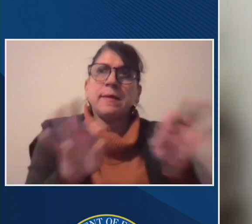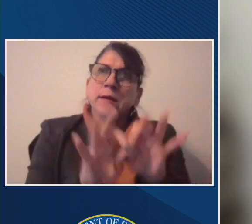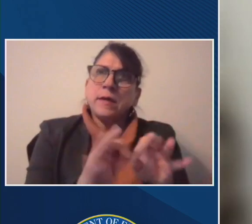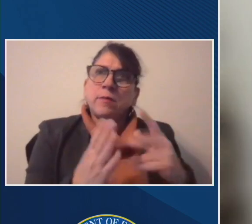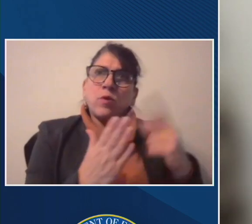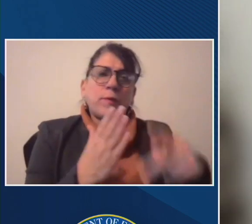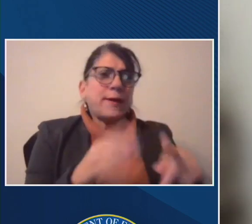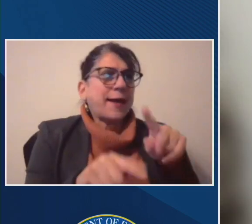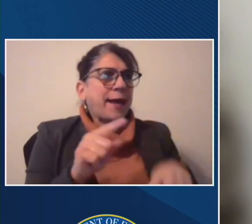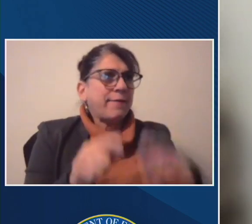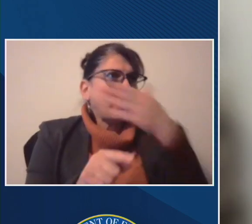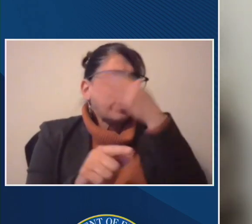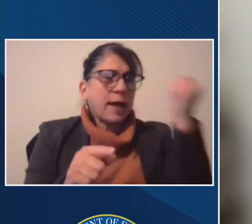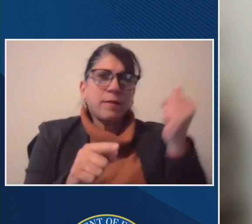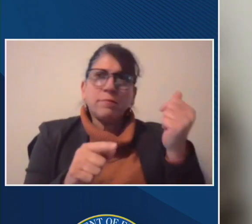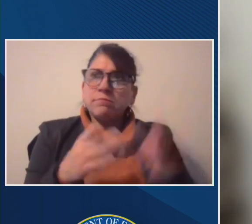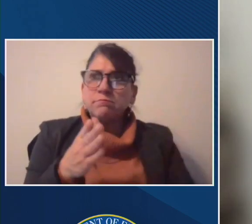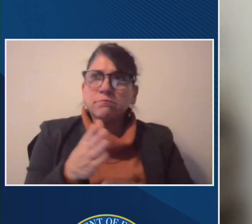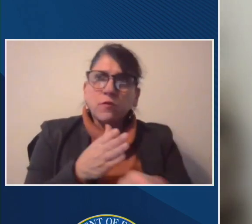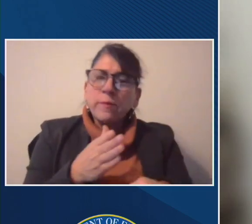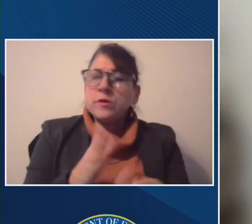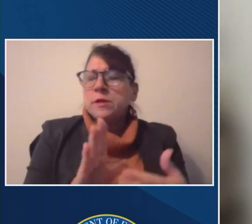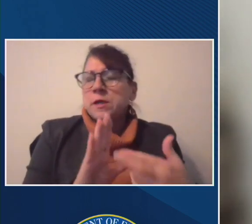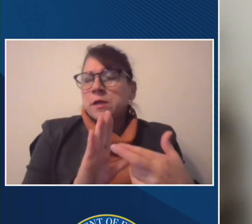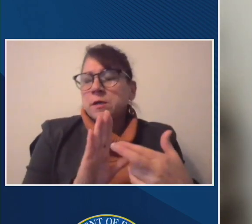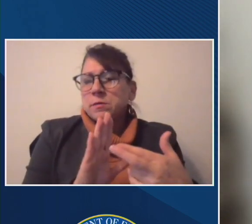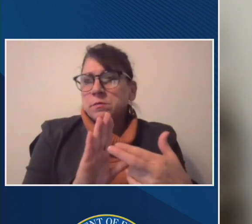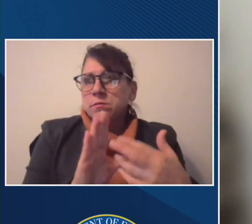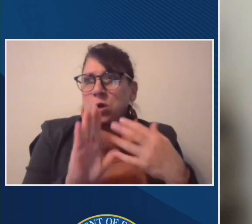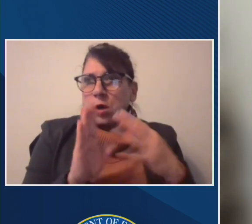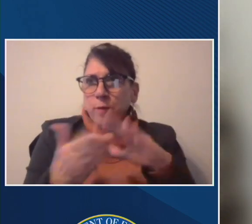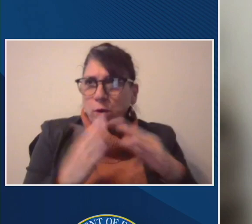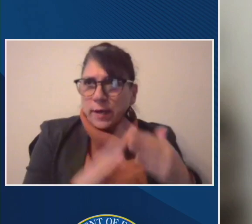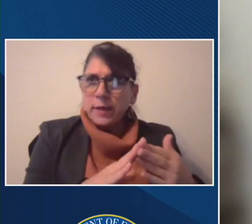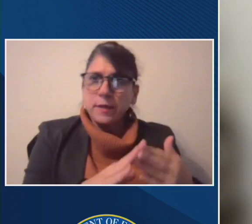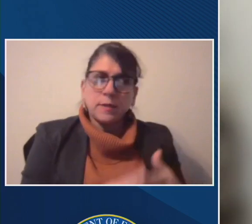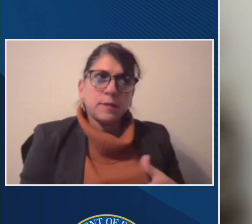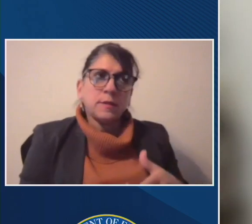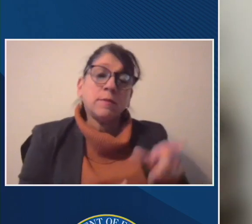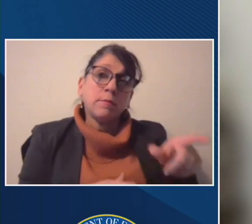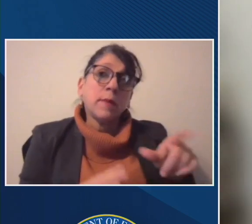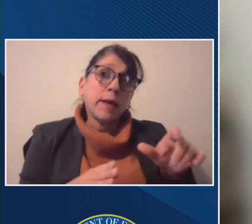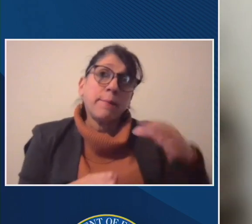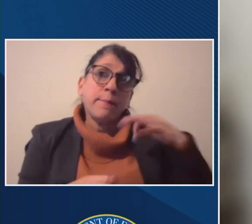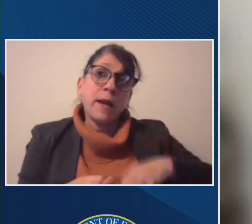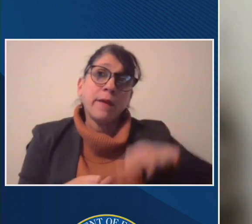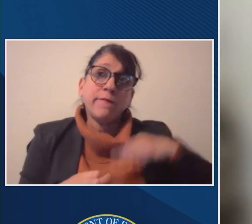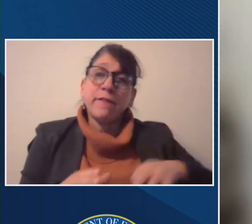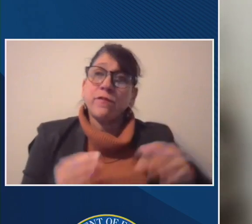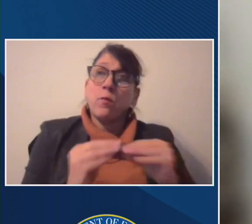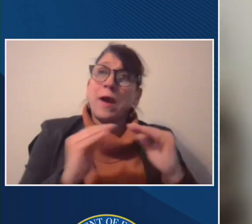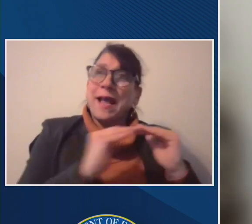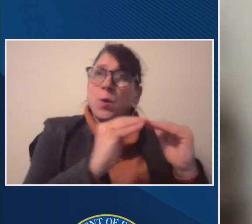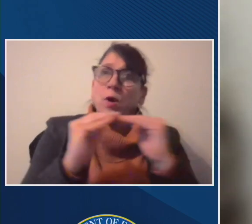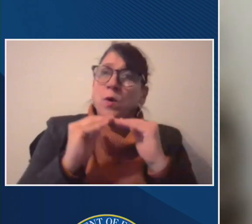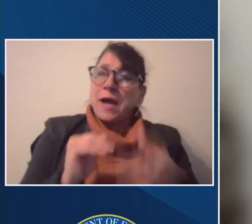that disproportionately face barriers and that can benefit from a more equitable higher education system. These topics have impact on enrollment,